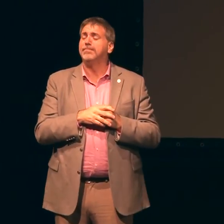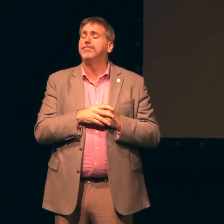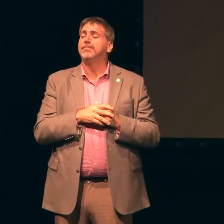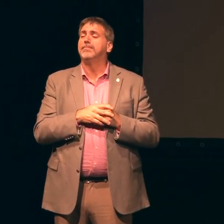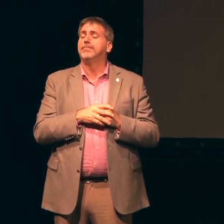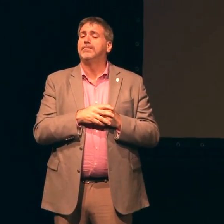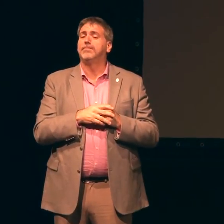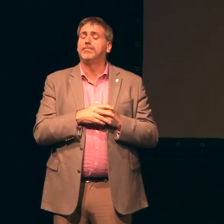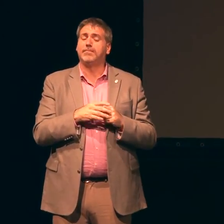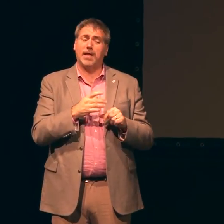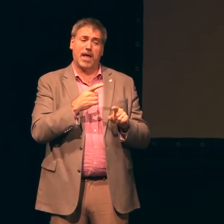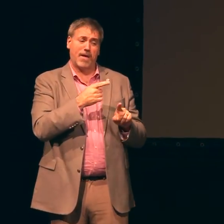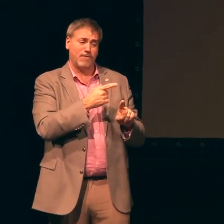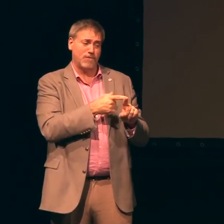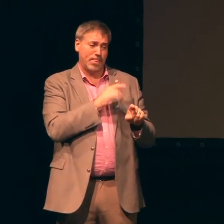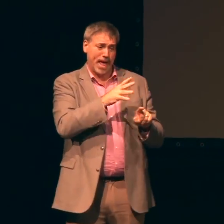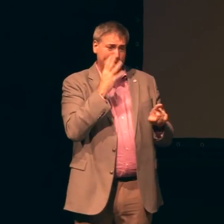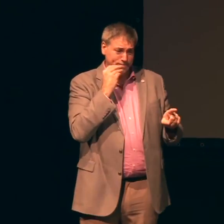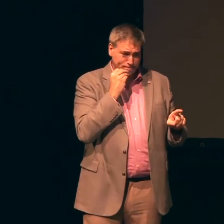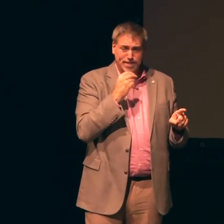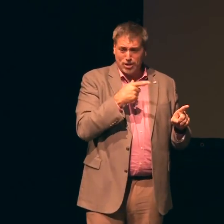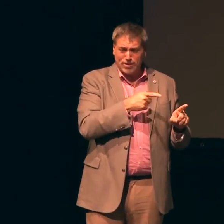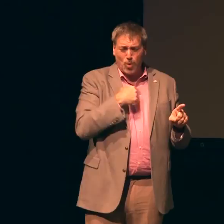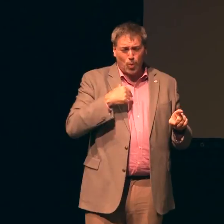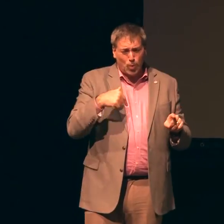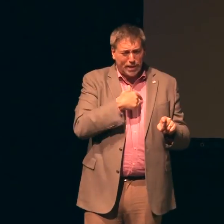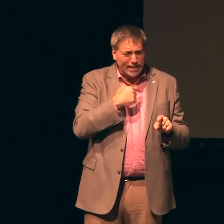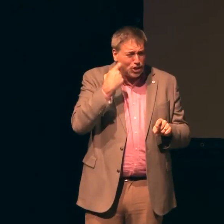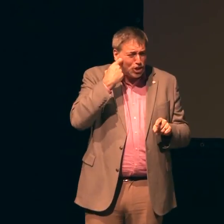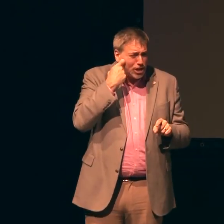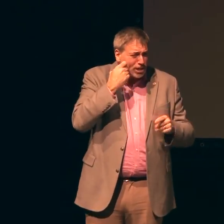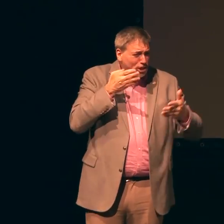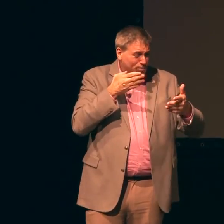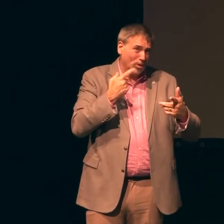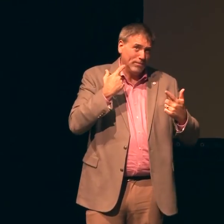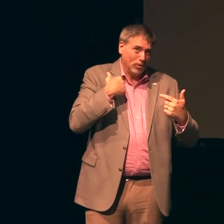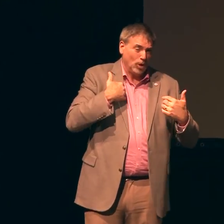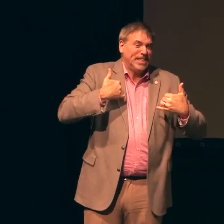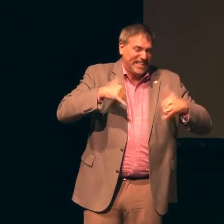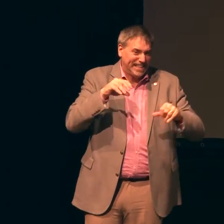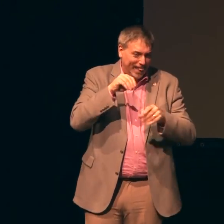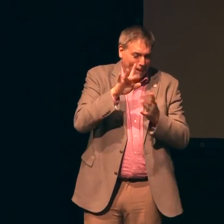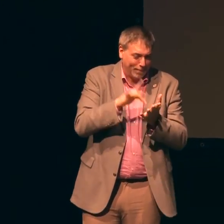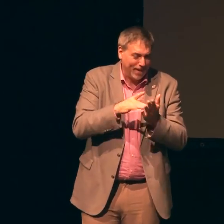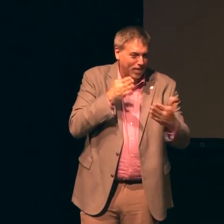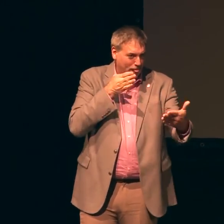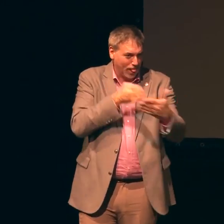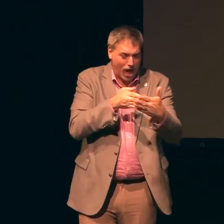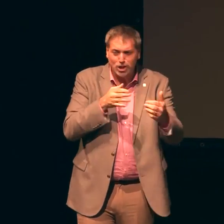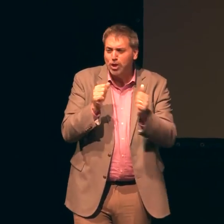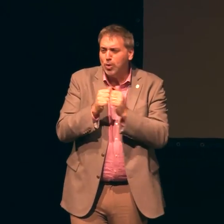set some type of standards. And from that experience, well, we're still in the middle